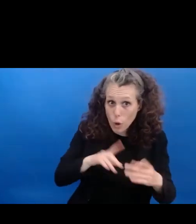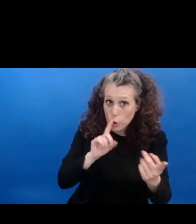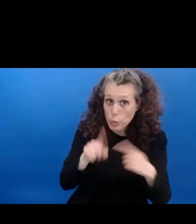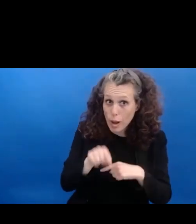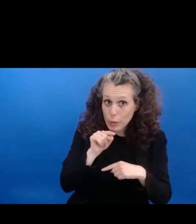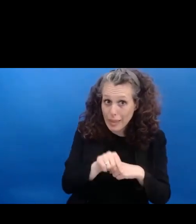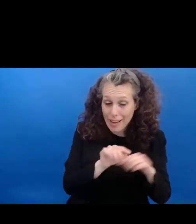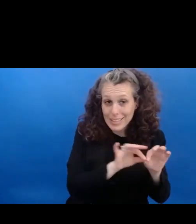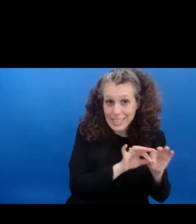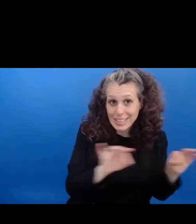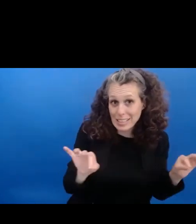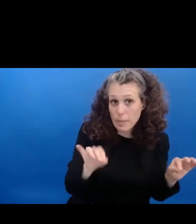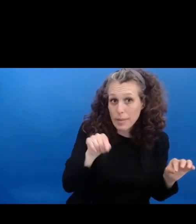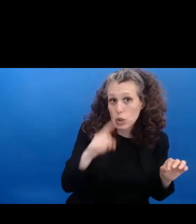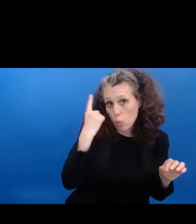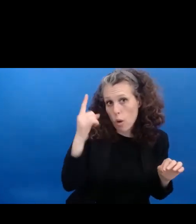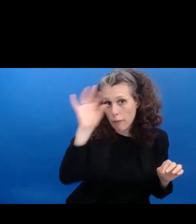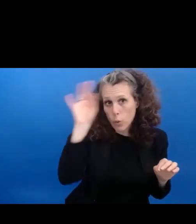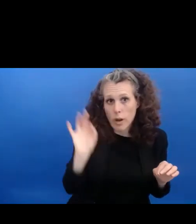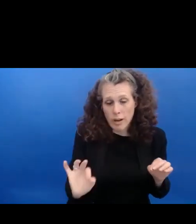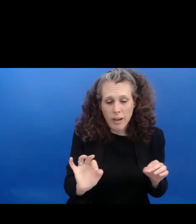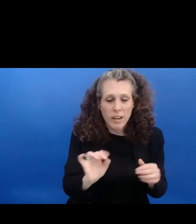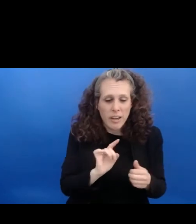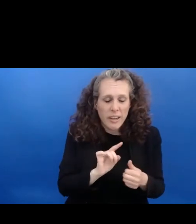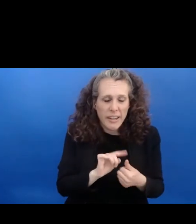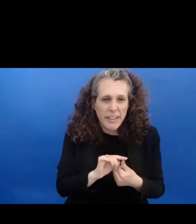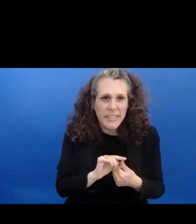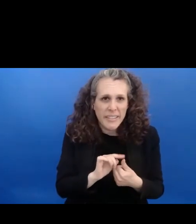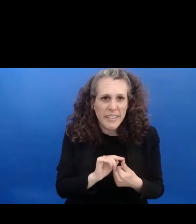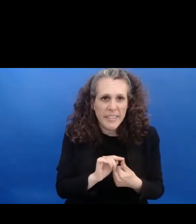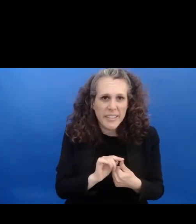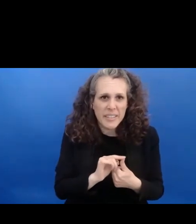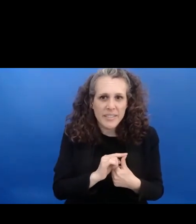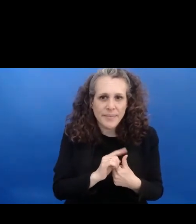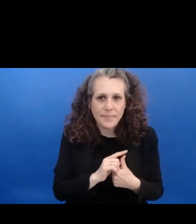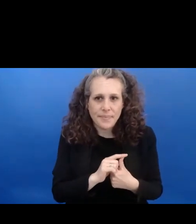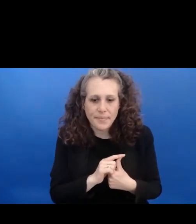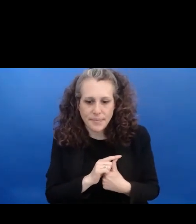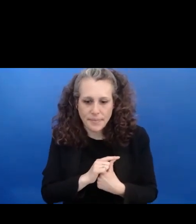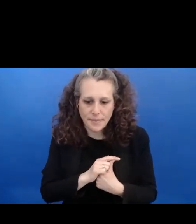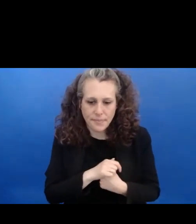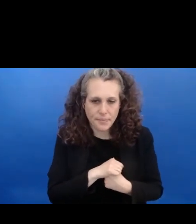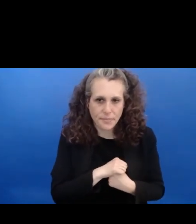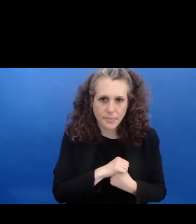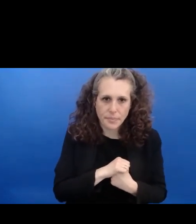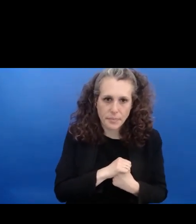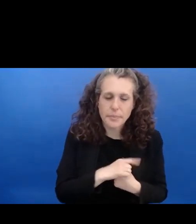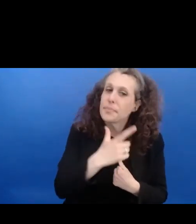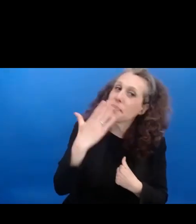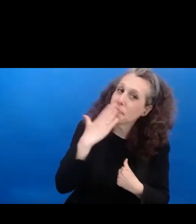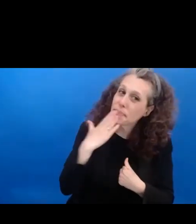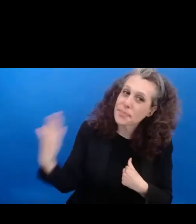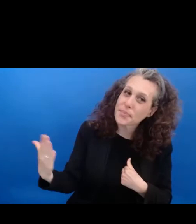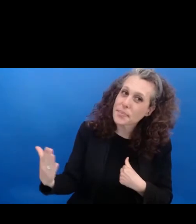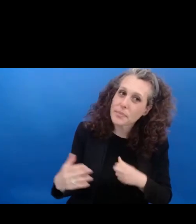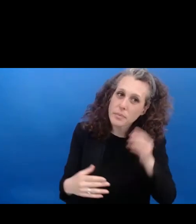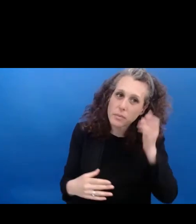that's that's one of the one of the pieces of information thank you very much next